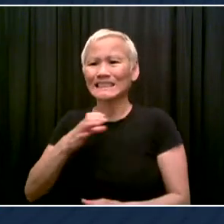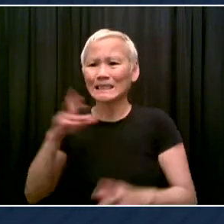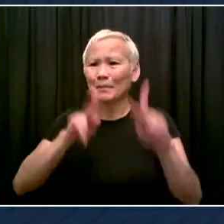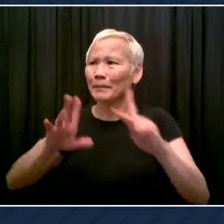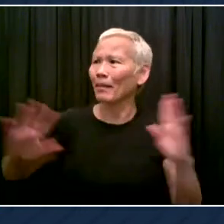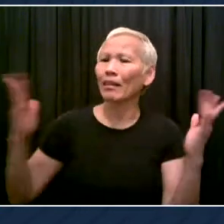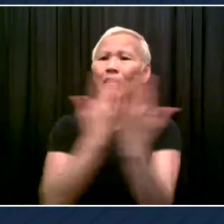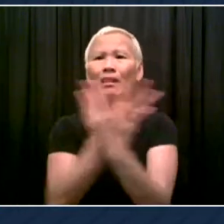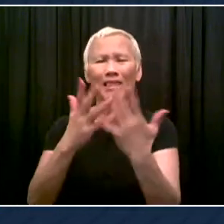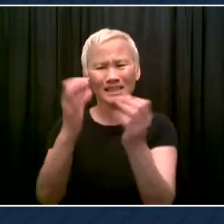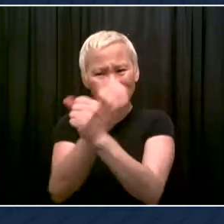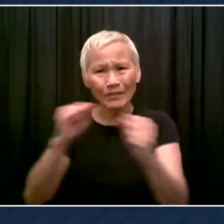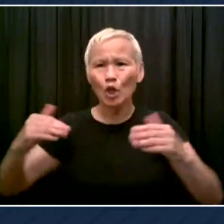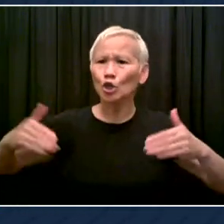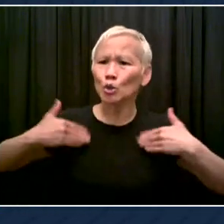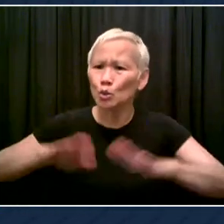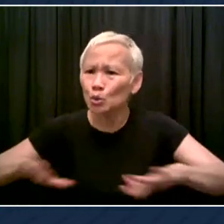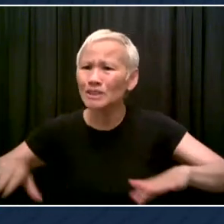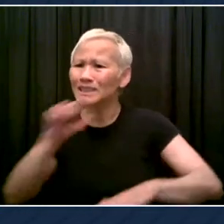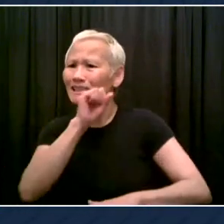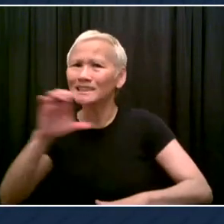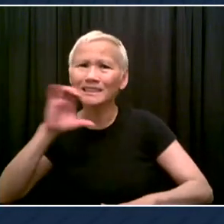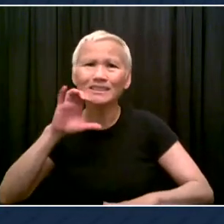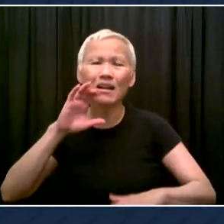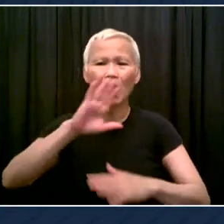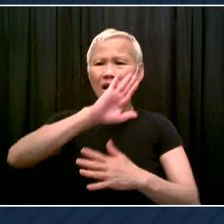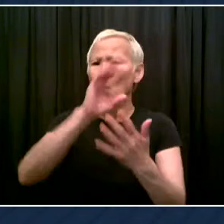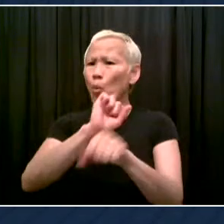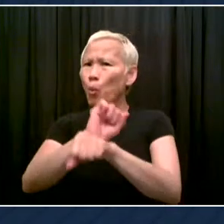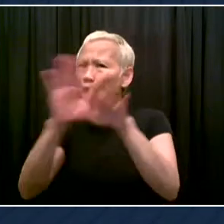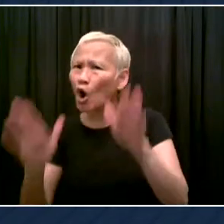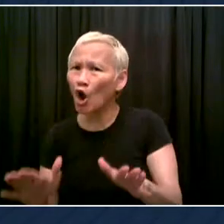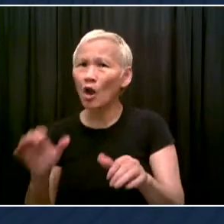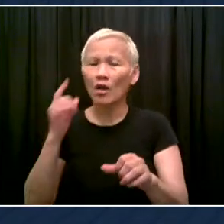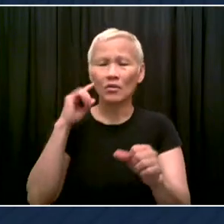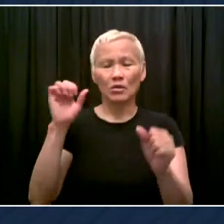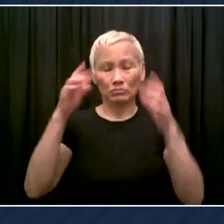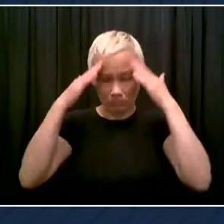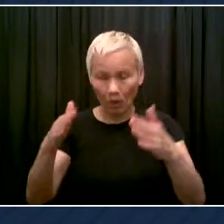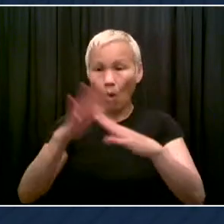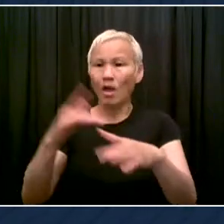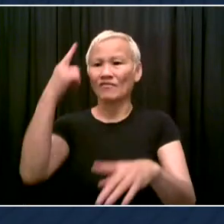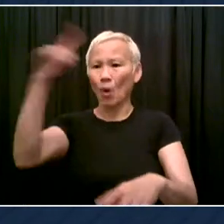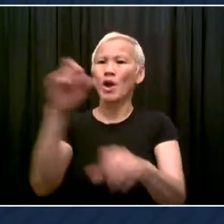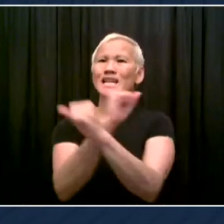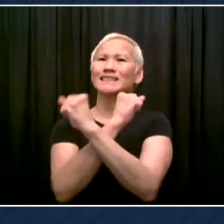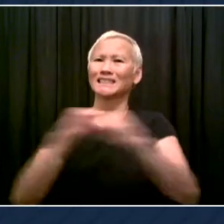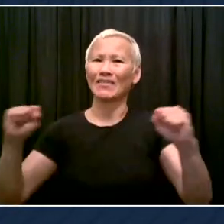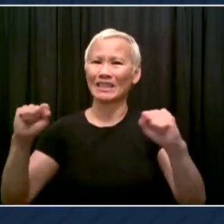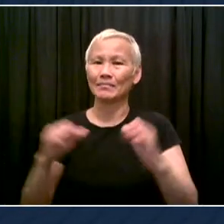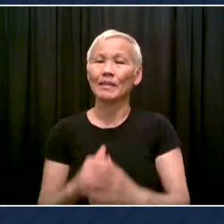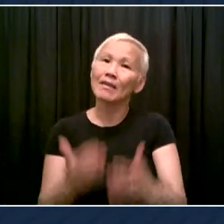FESTER. WE MUST KEEP OUR CITIZENS SAFE FOR OUR YOUTH, SENIORS AND ALL